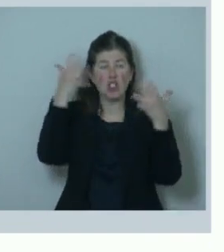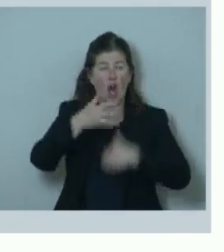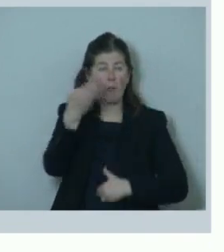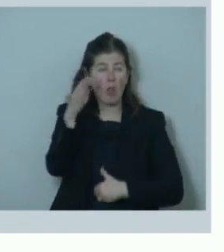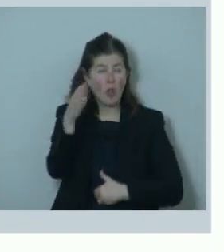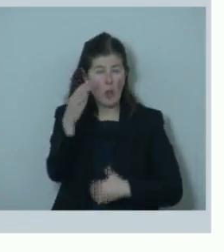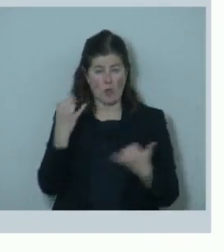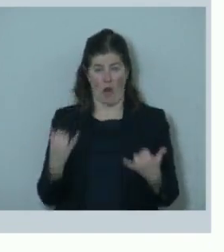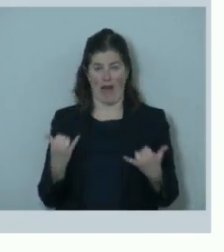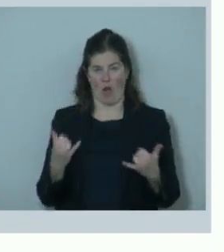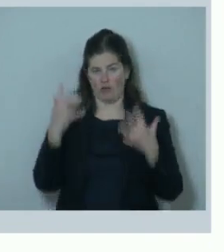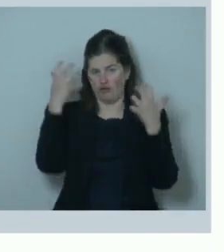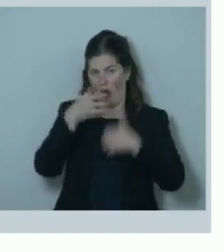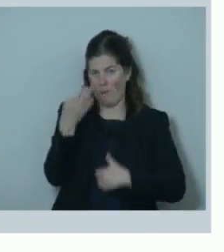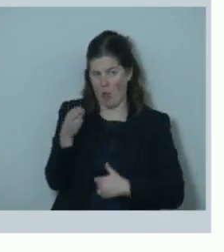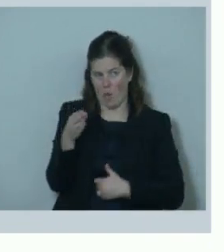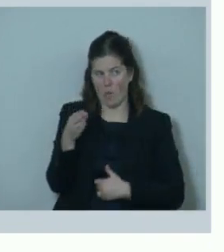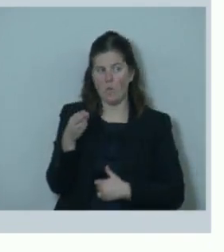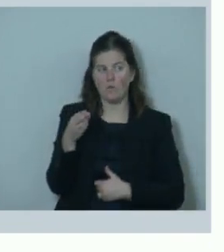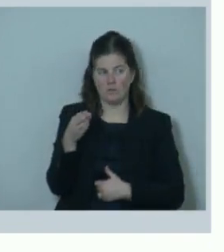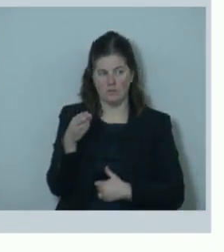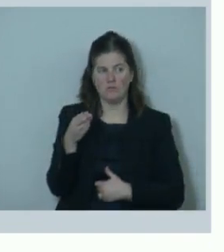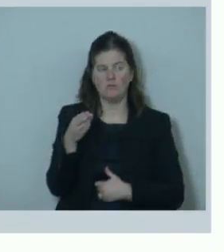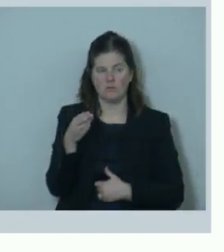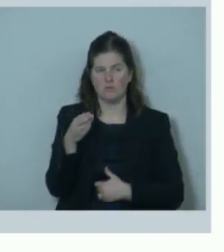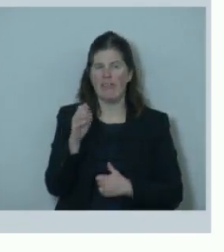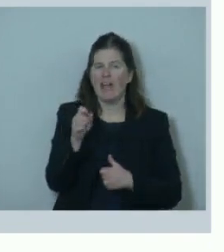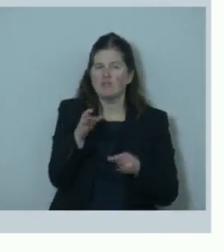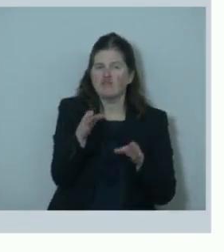A PHASED APPROACH THE REOPENING ECONOMY.